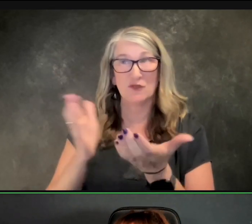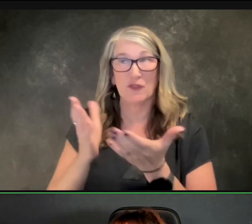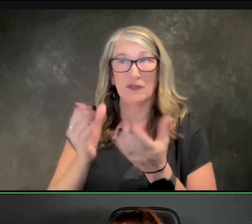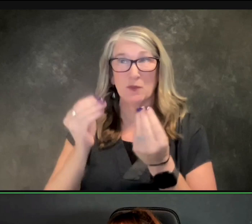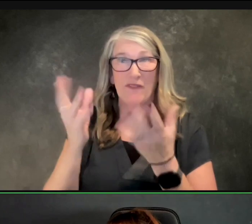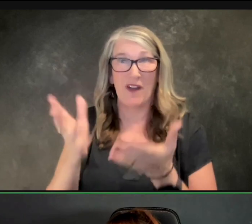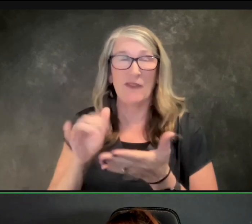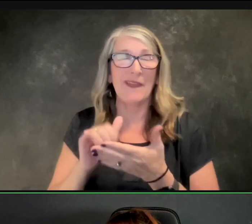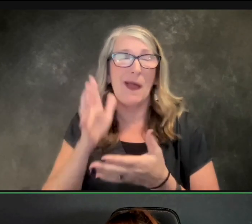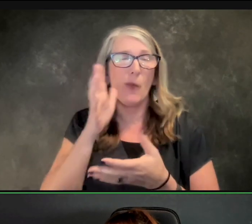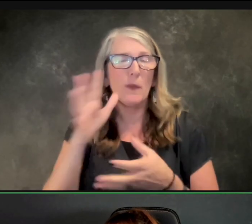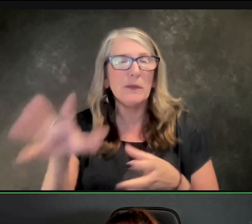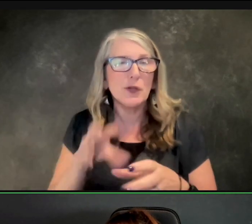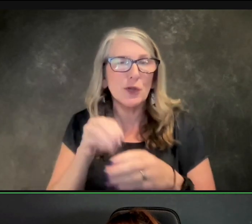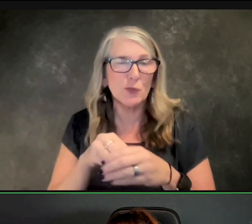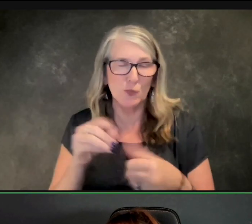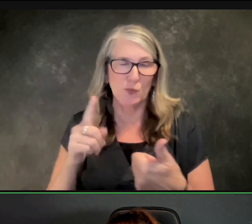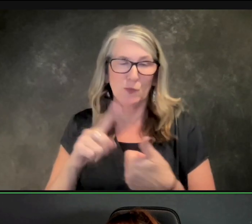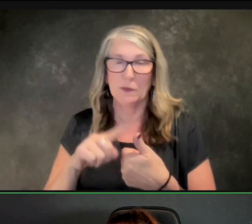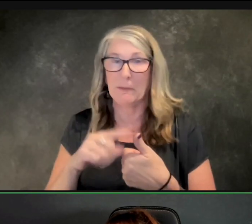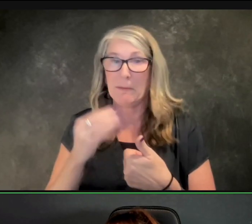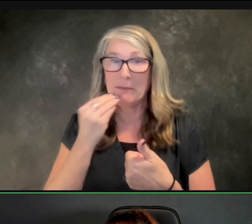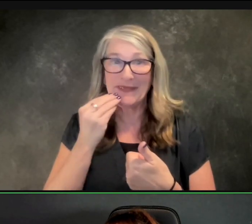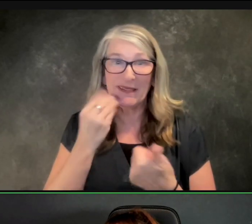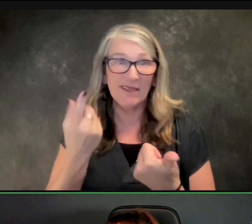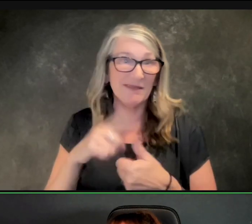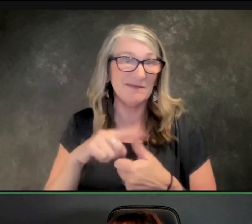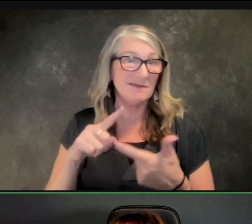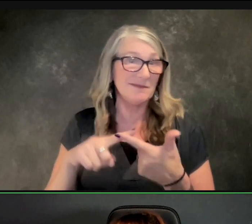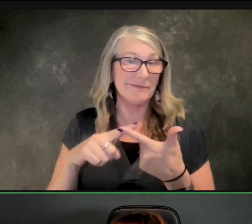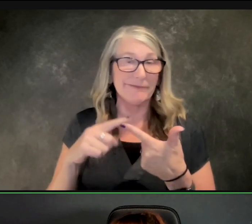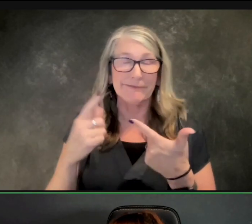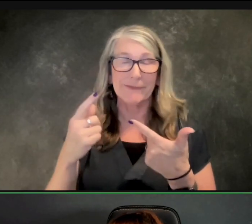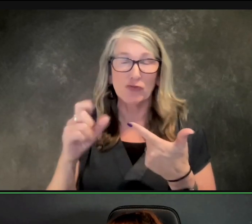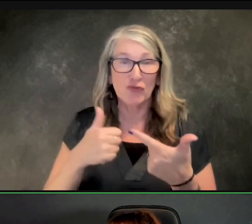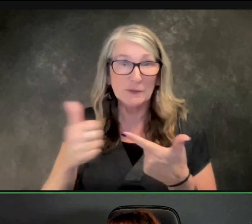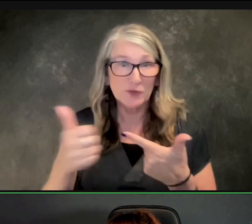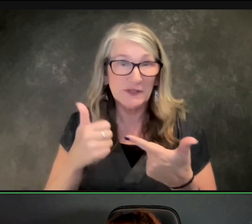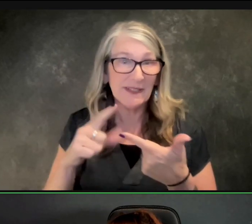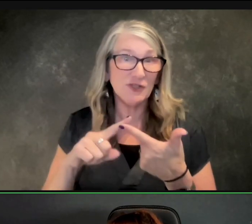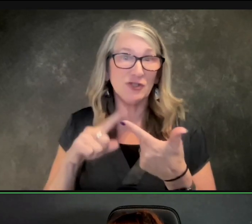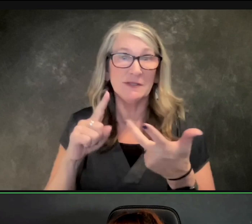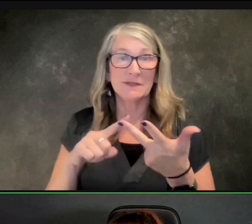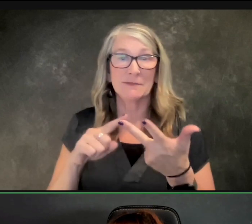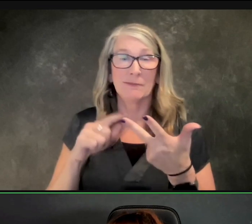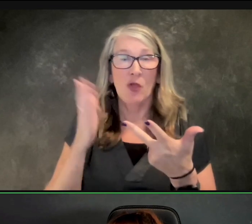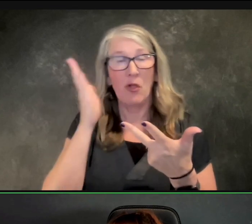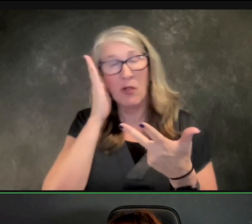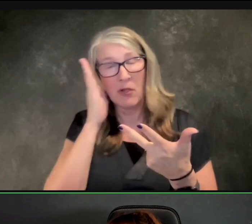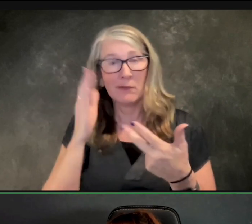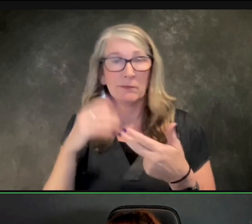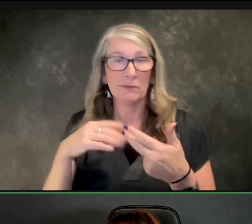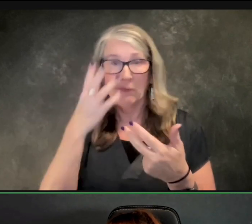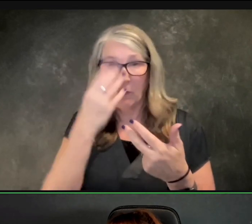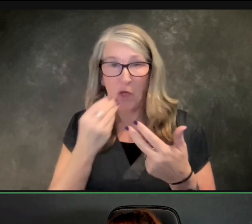Or will that be waived since they're providing a service? You want to ensure that your contract with these service